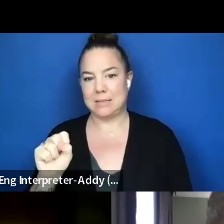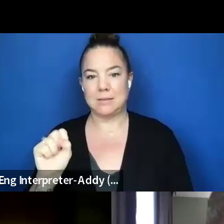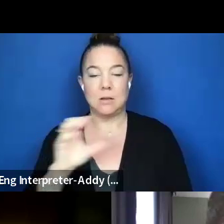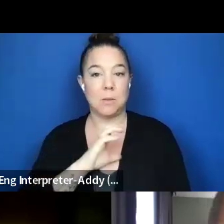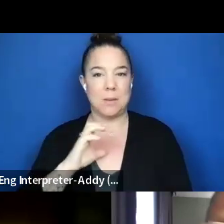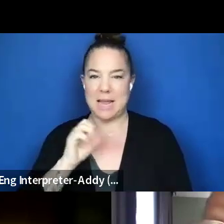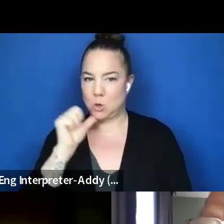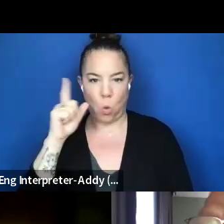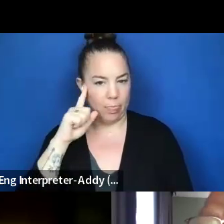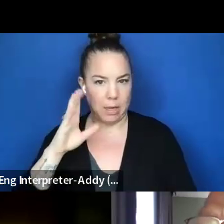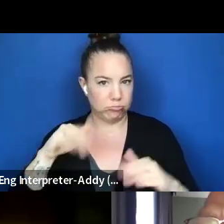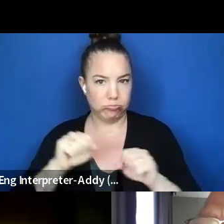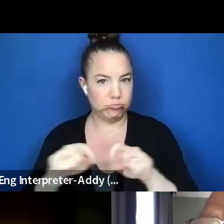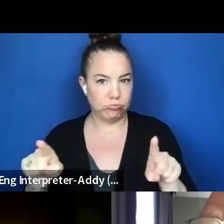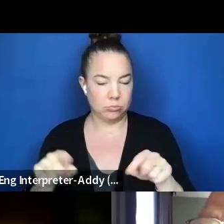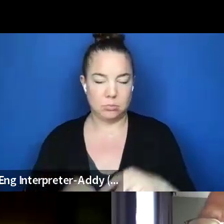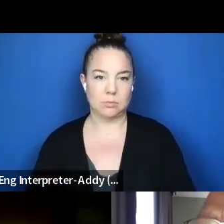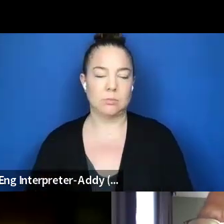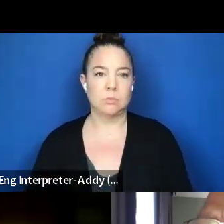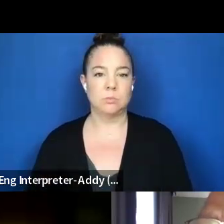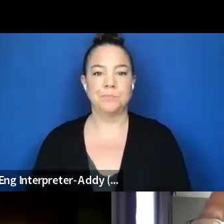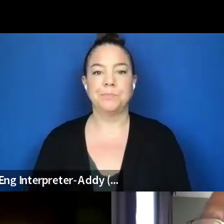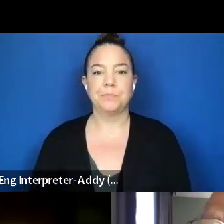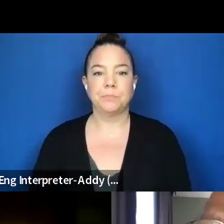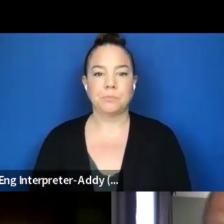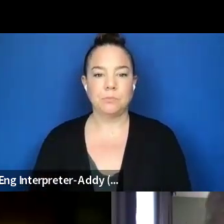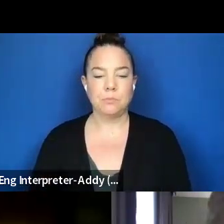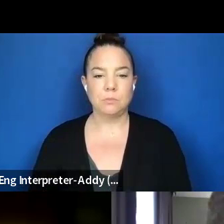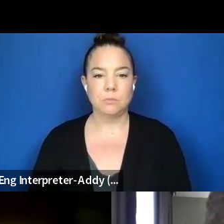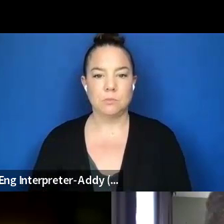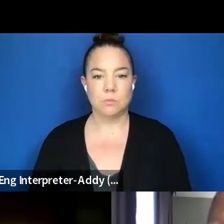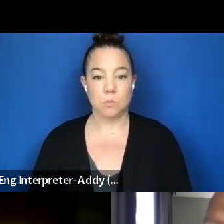Adeleigh Belyeu: so. Adeleigh Belyeu: But one bill that has come out